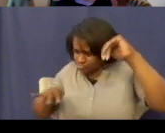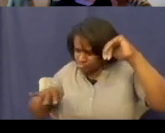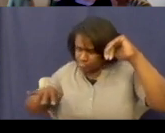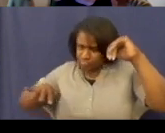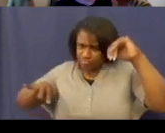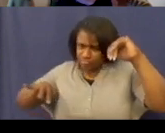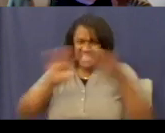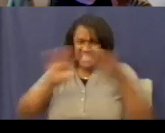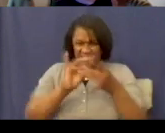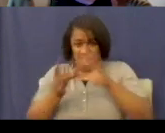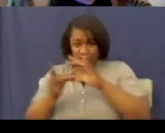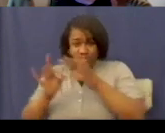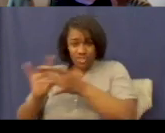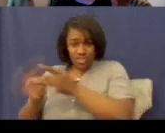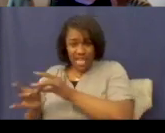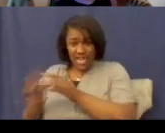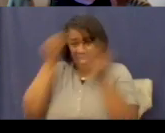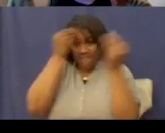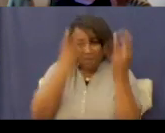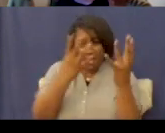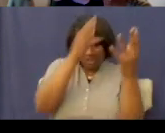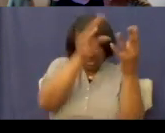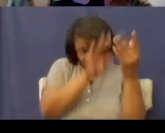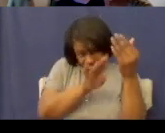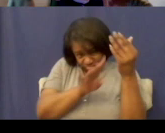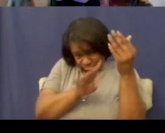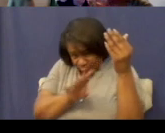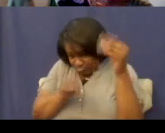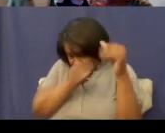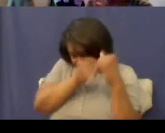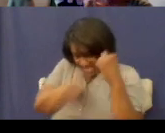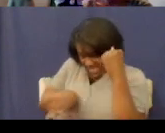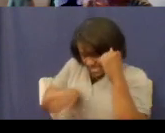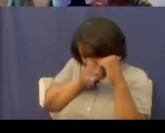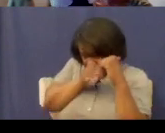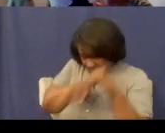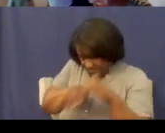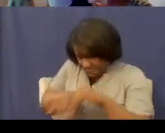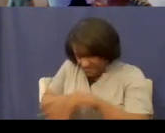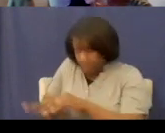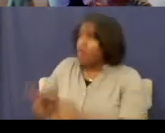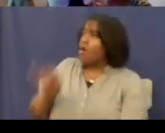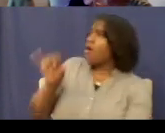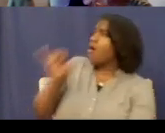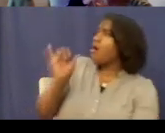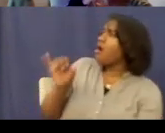and sends it down the line. Queenie: Oh, kind of like a telephone wire.